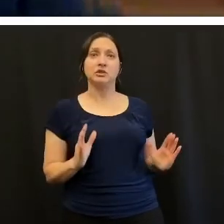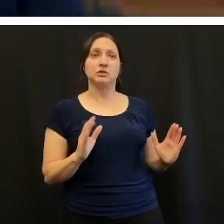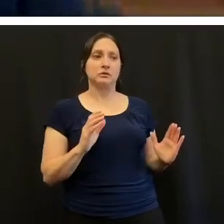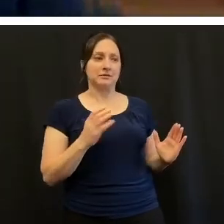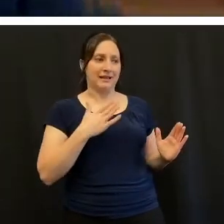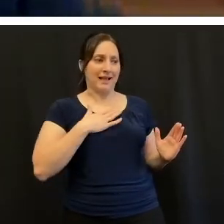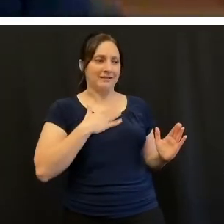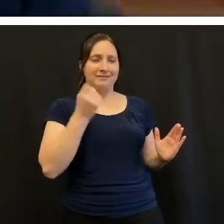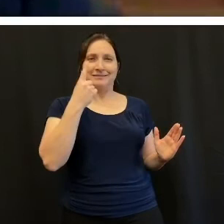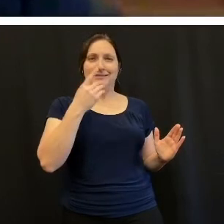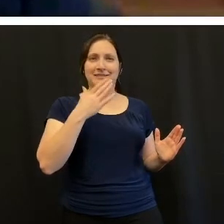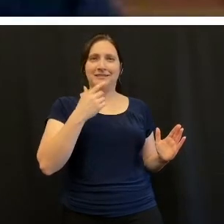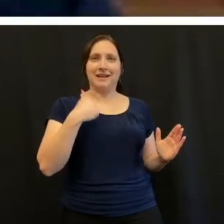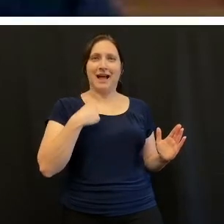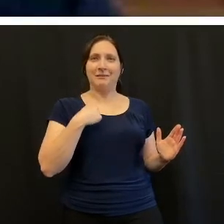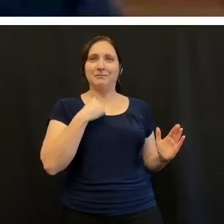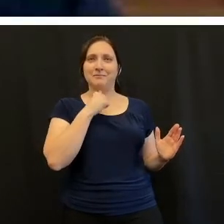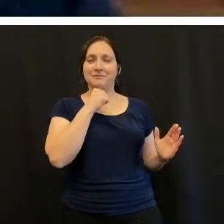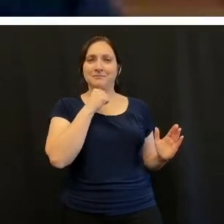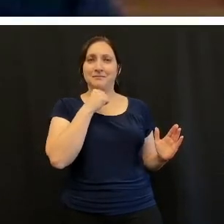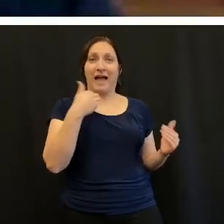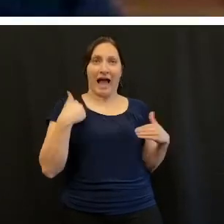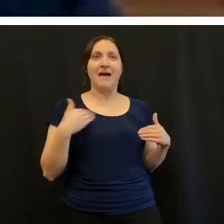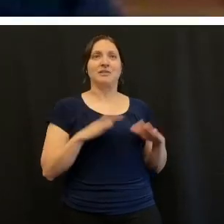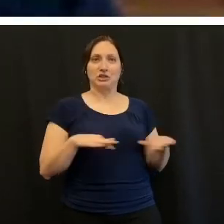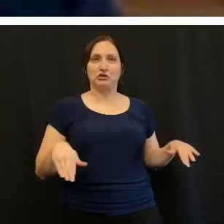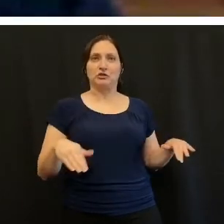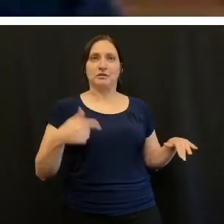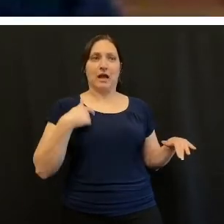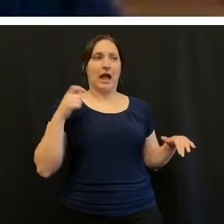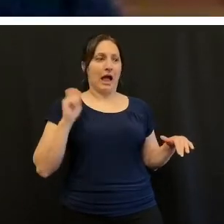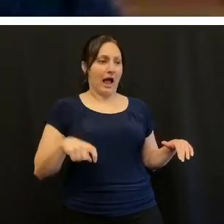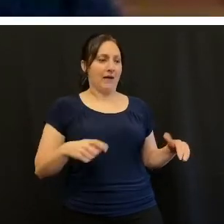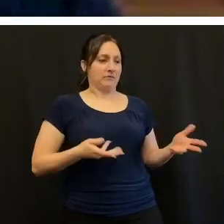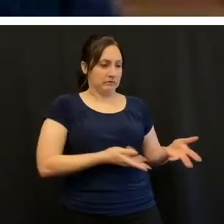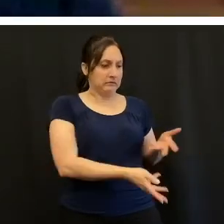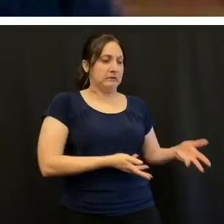with a lot of extra stuff on their plate.